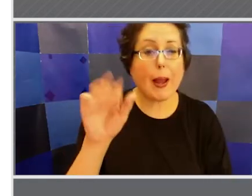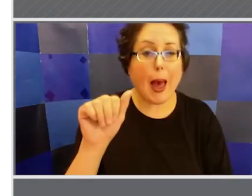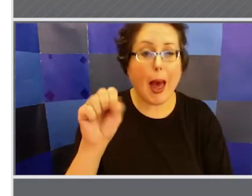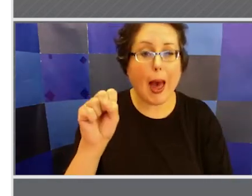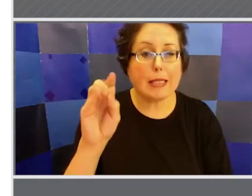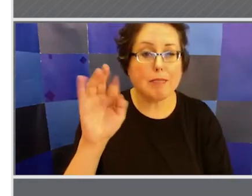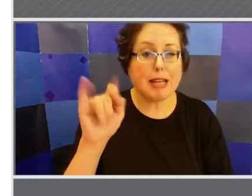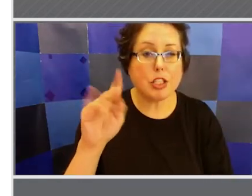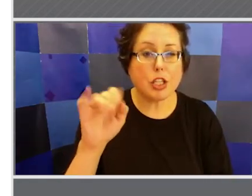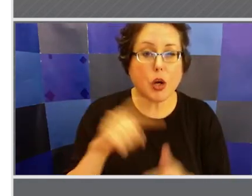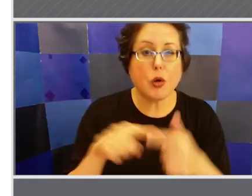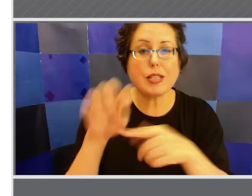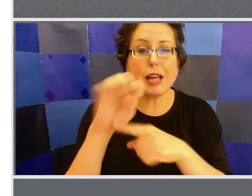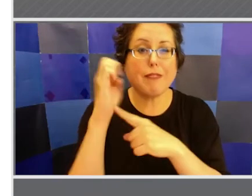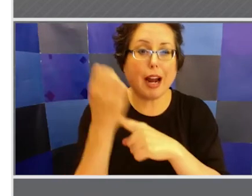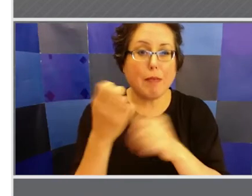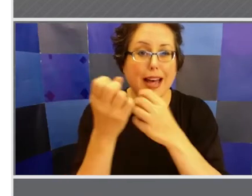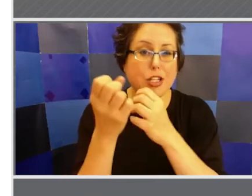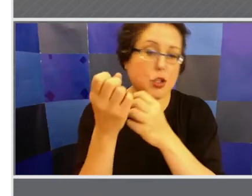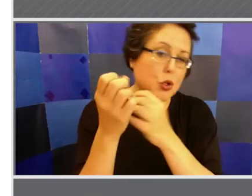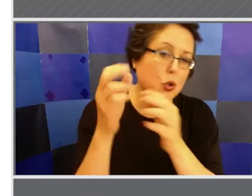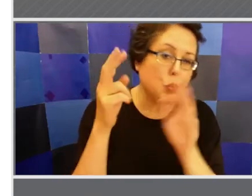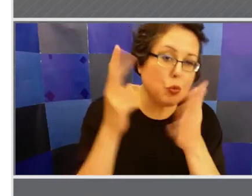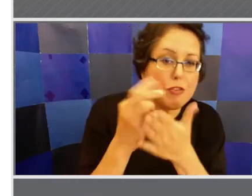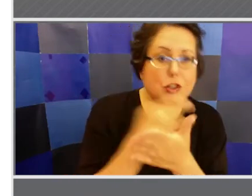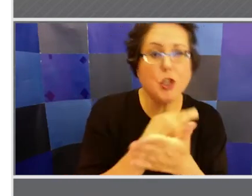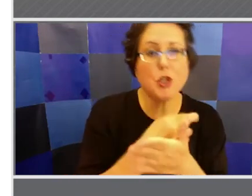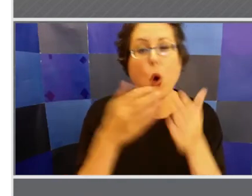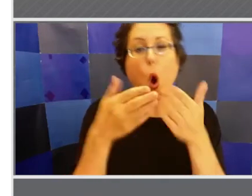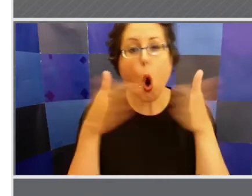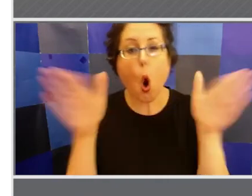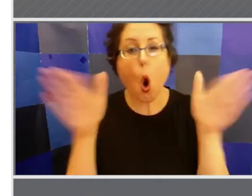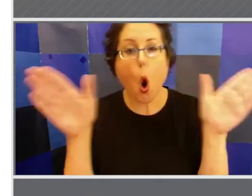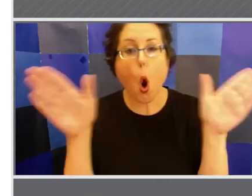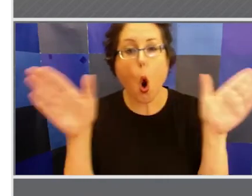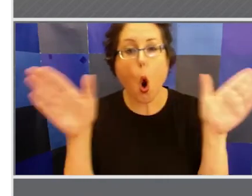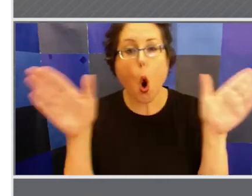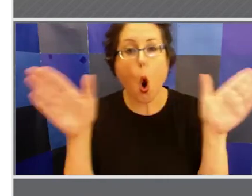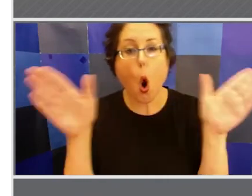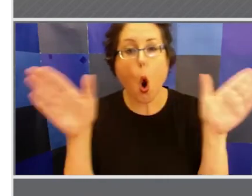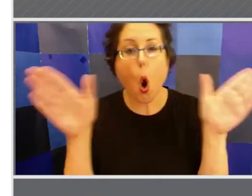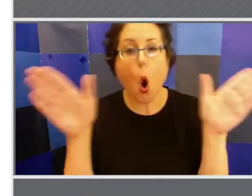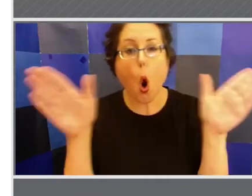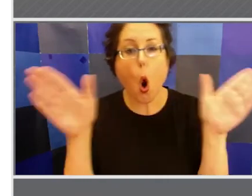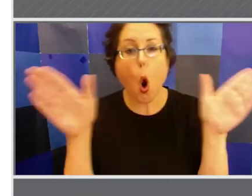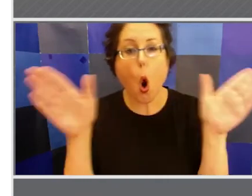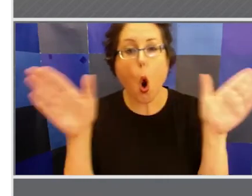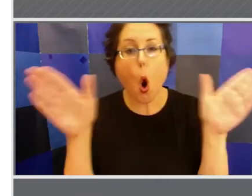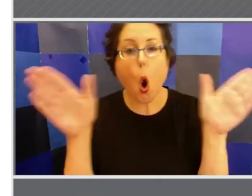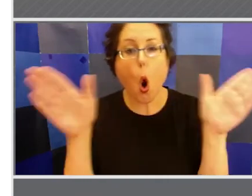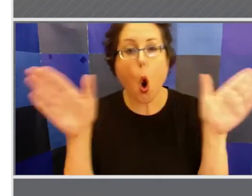review, prior to opening the bid process for demolition to the qualified contractors on contract.